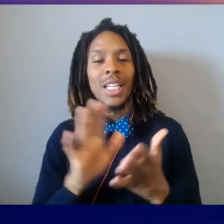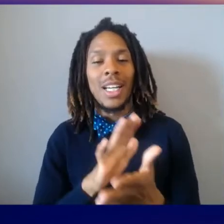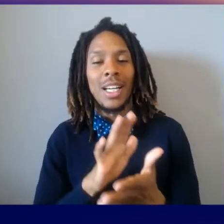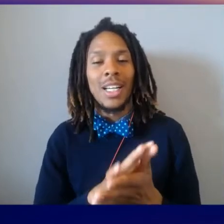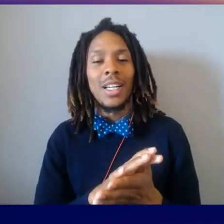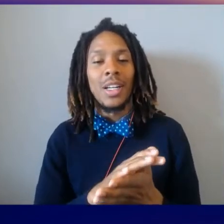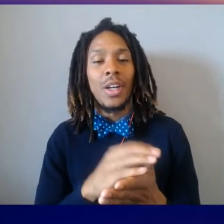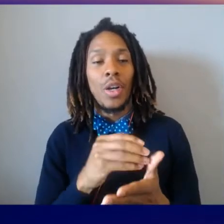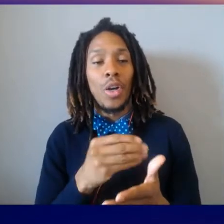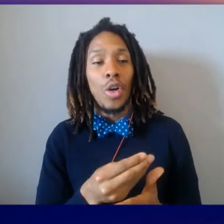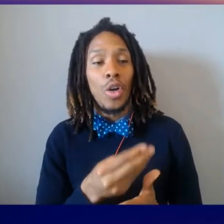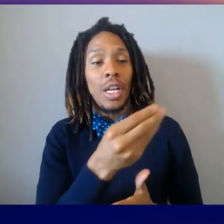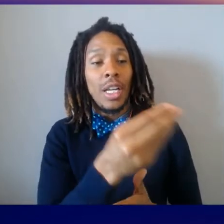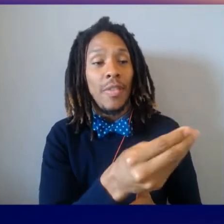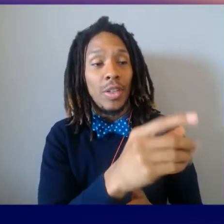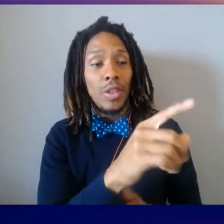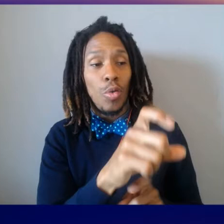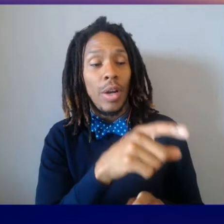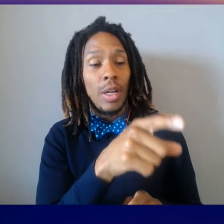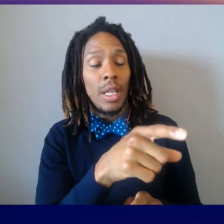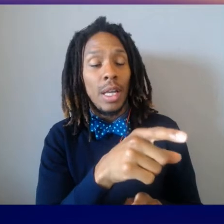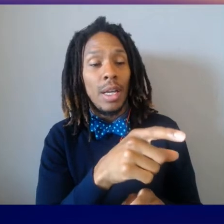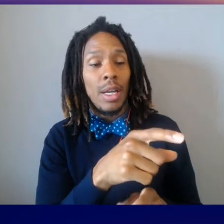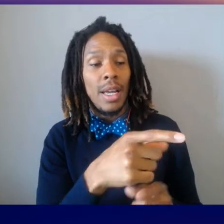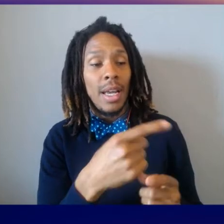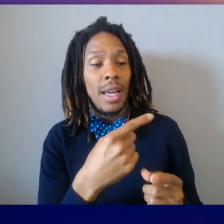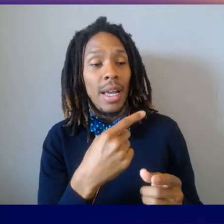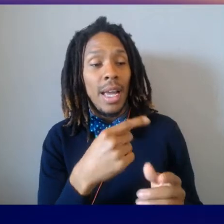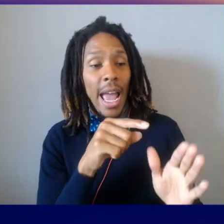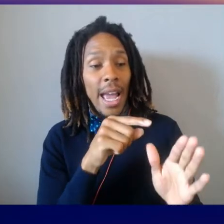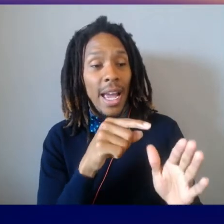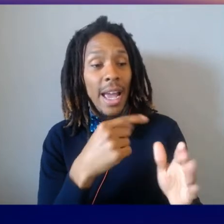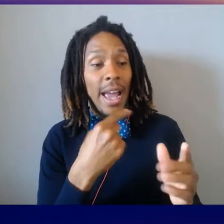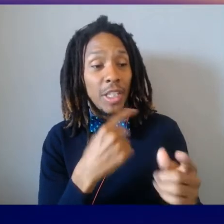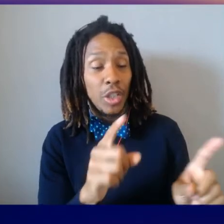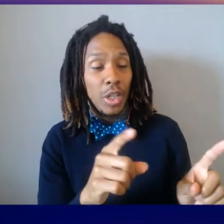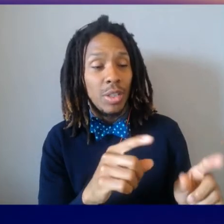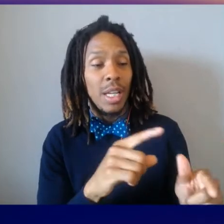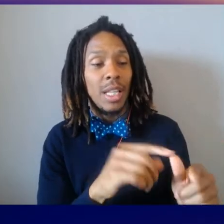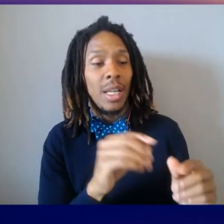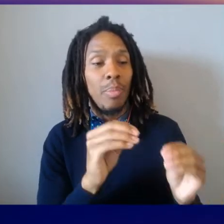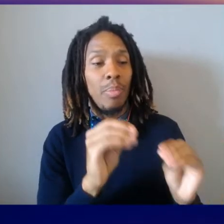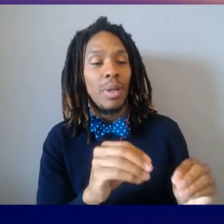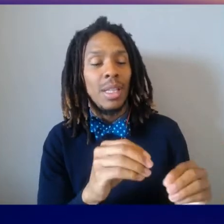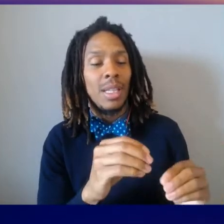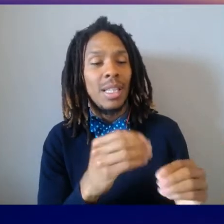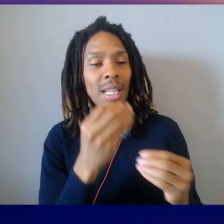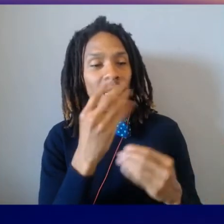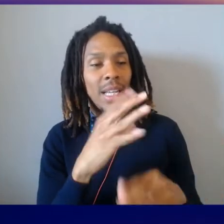it executes the query and puts the data on an S3 bucket in CSV format. That's nice.